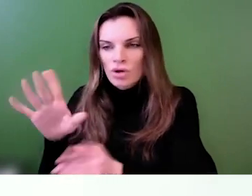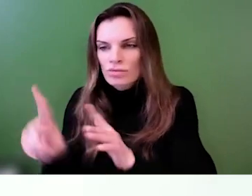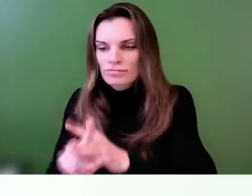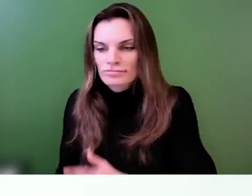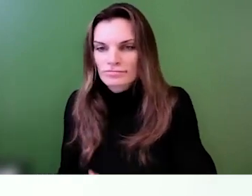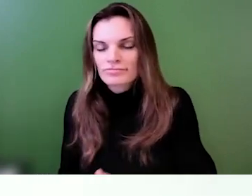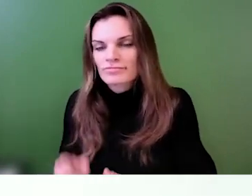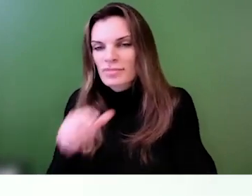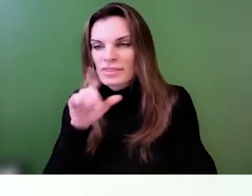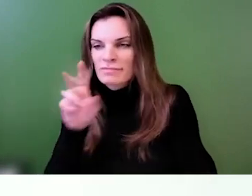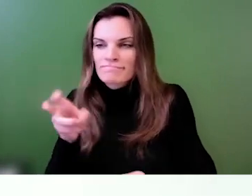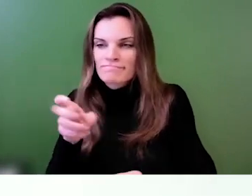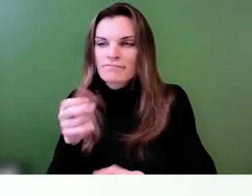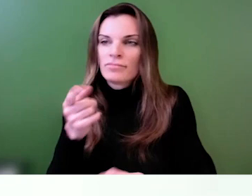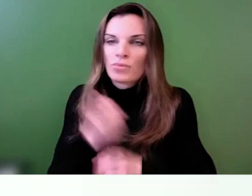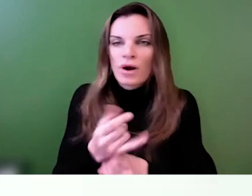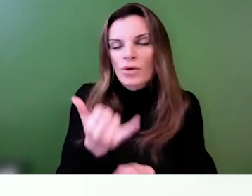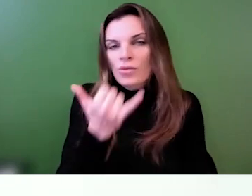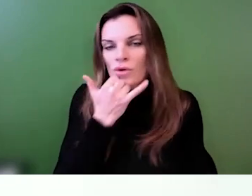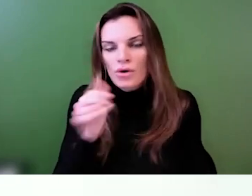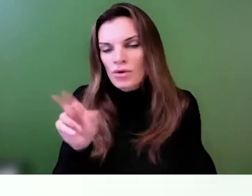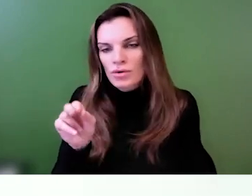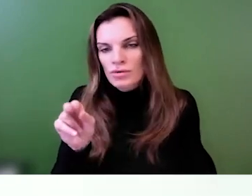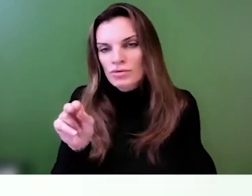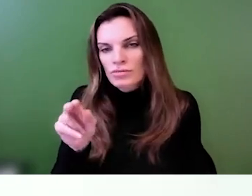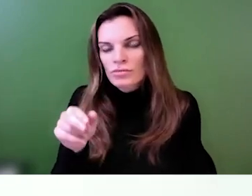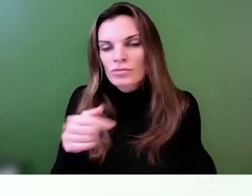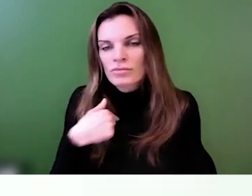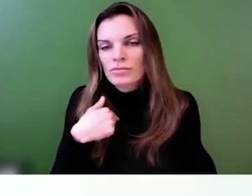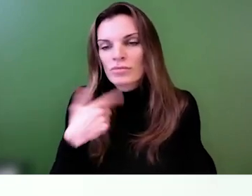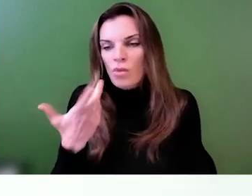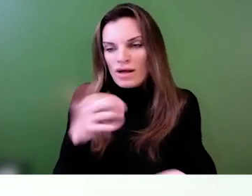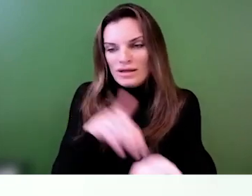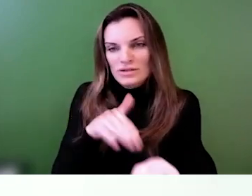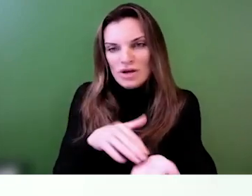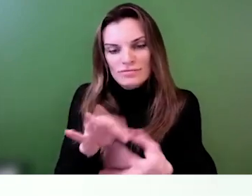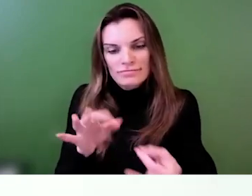right or wrong way. What we want to see is just a doctor saying, you know, my name is